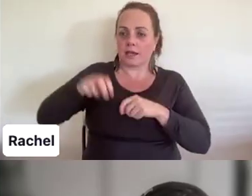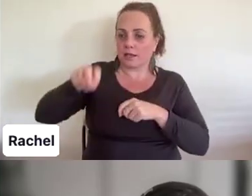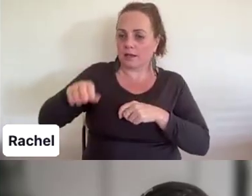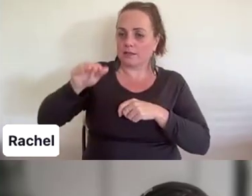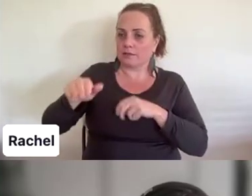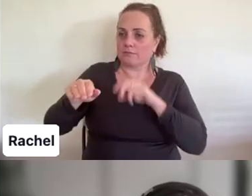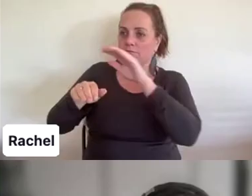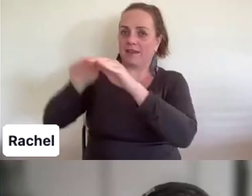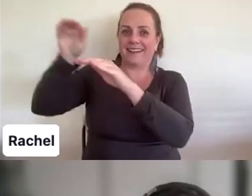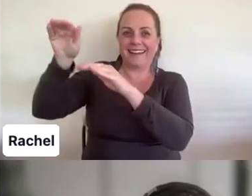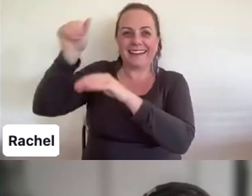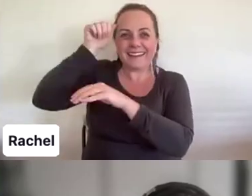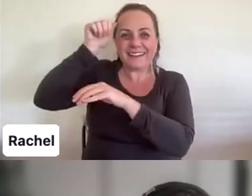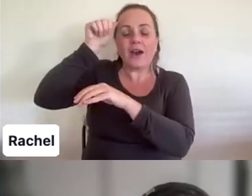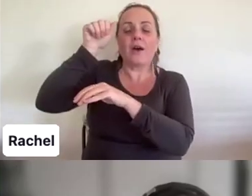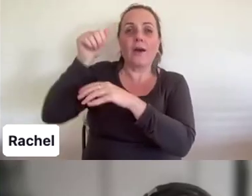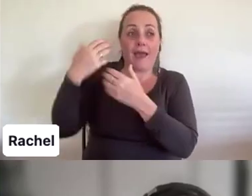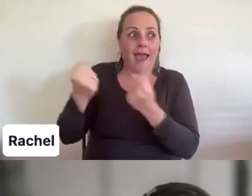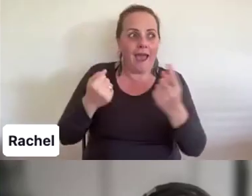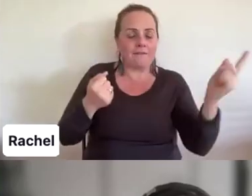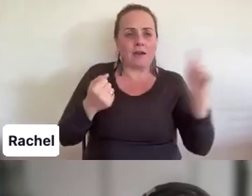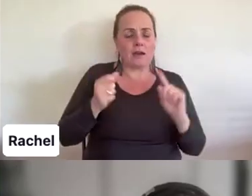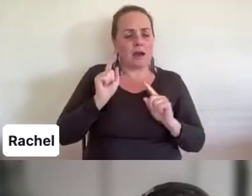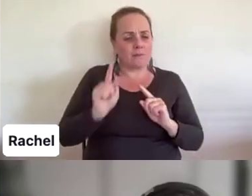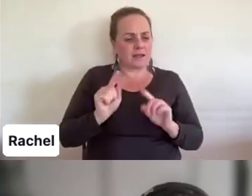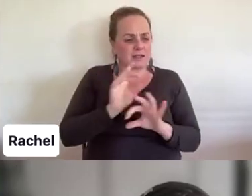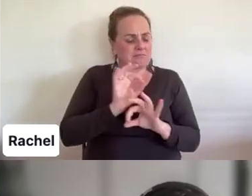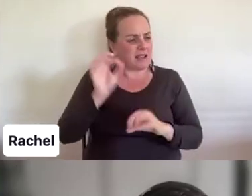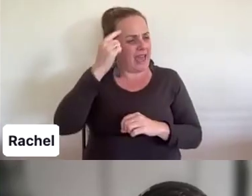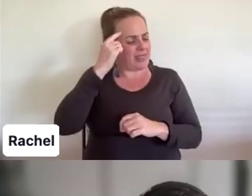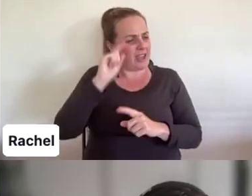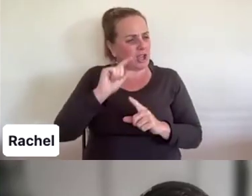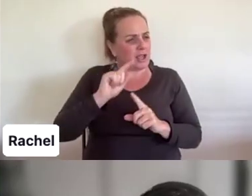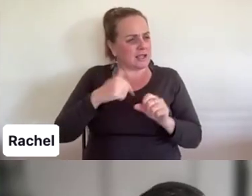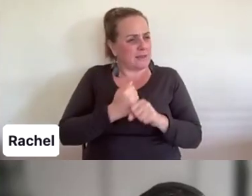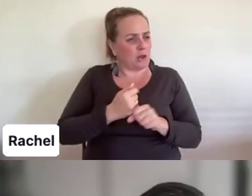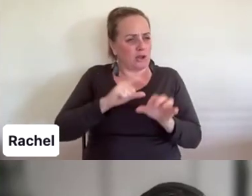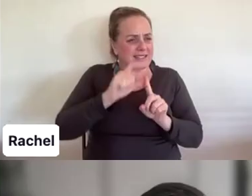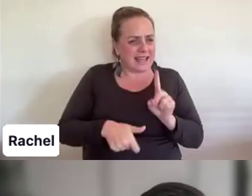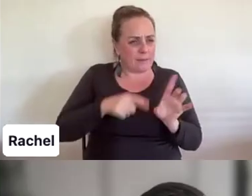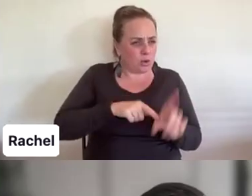selection. I can't think of a single example of a disabled young person or anyone that's really